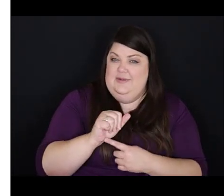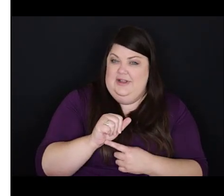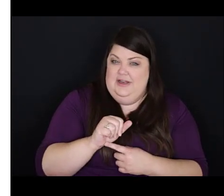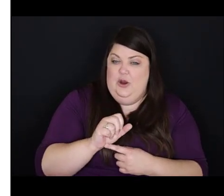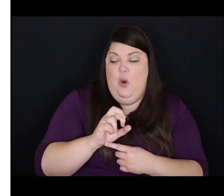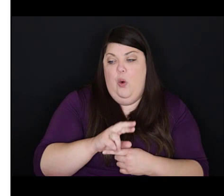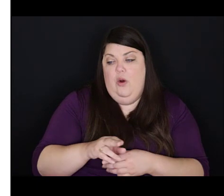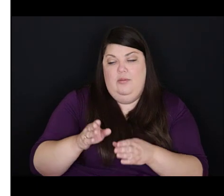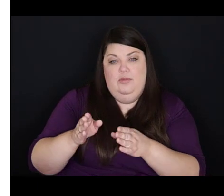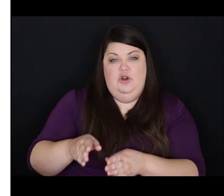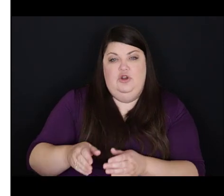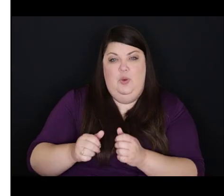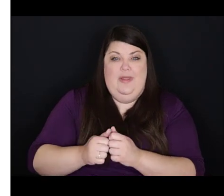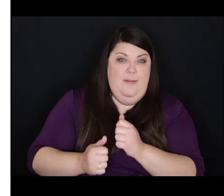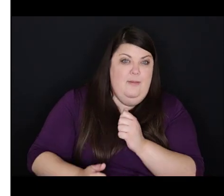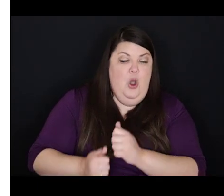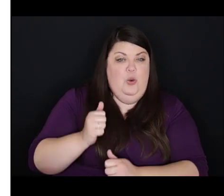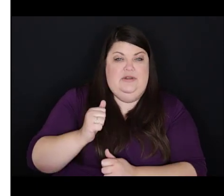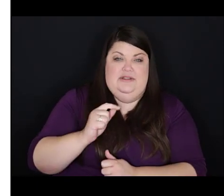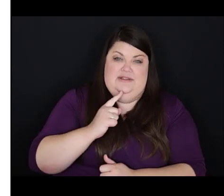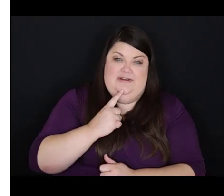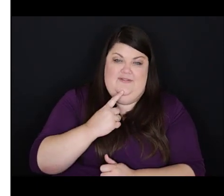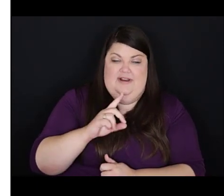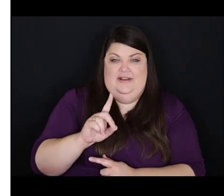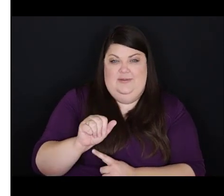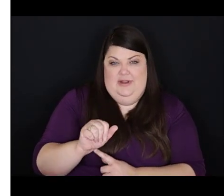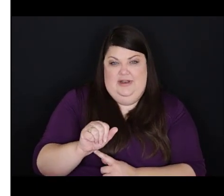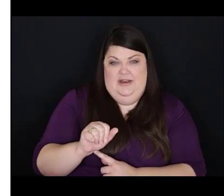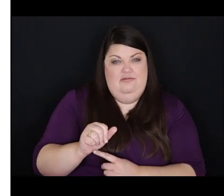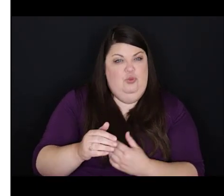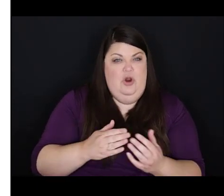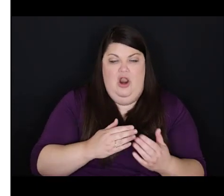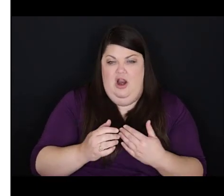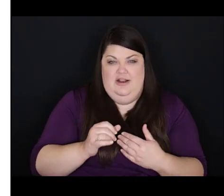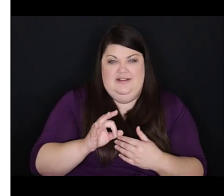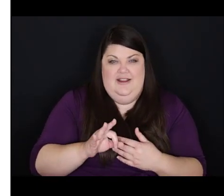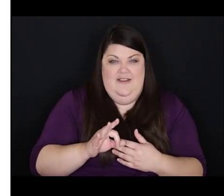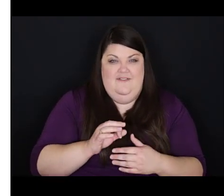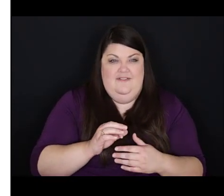individual with the most significant disability regardless if it is under an order of selection